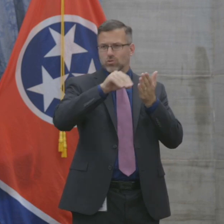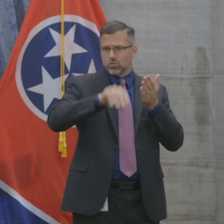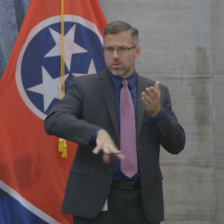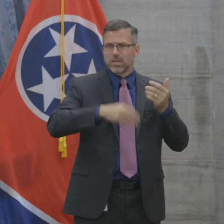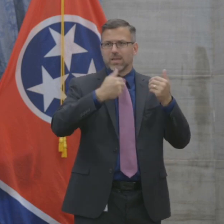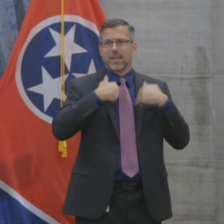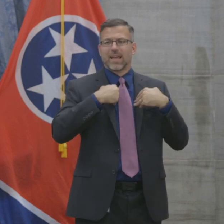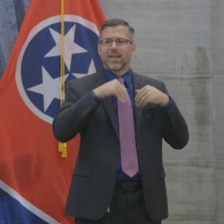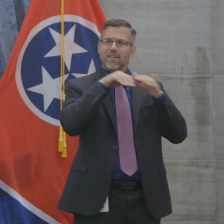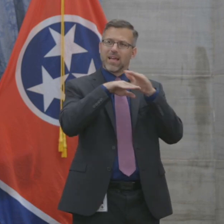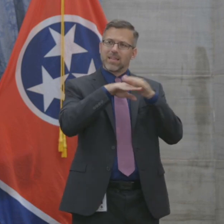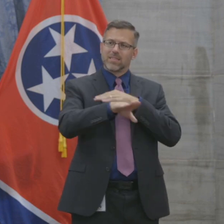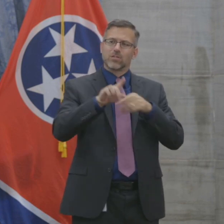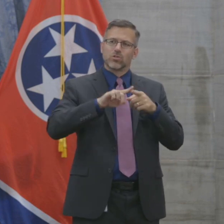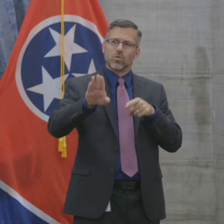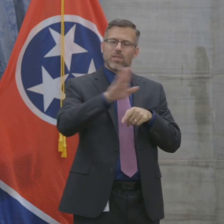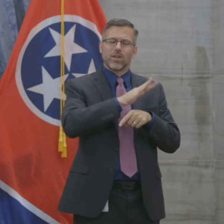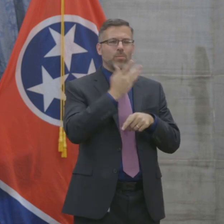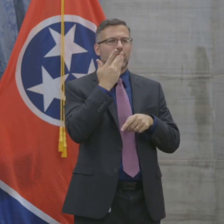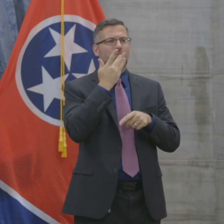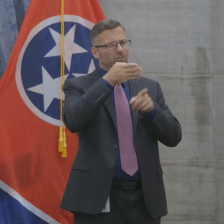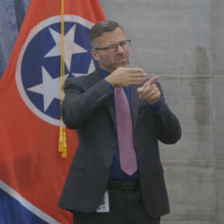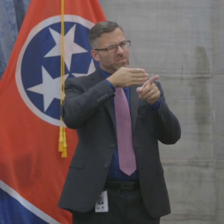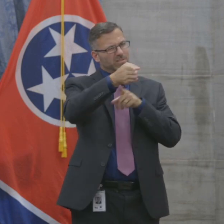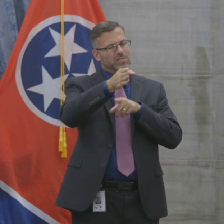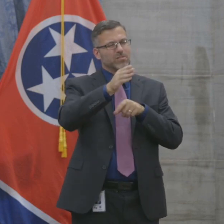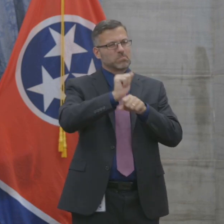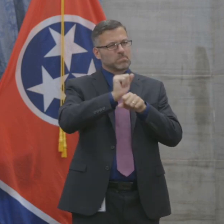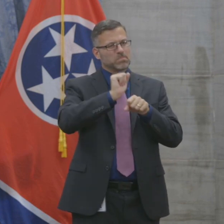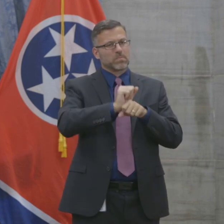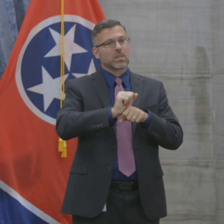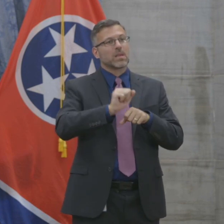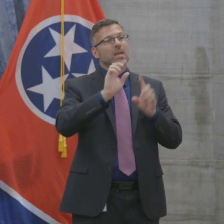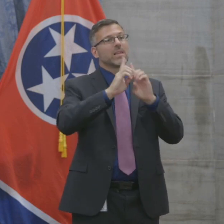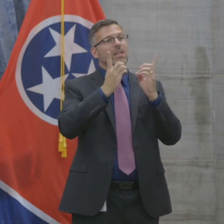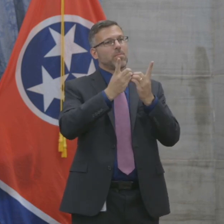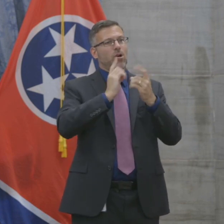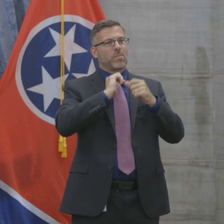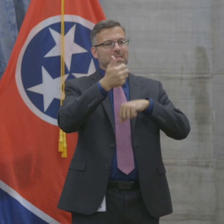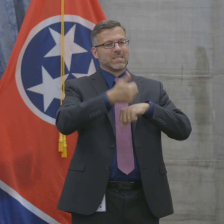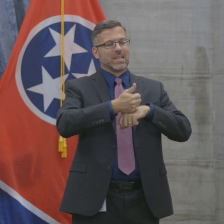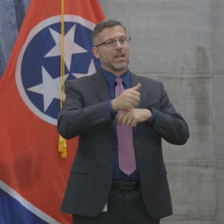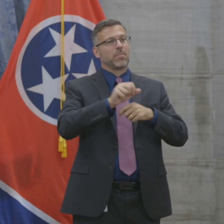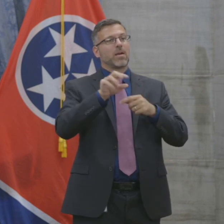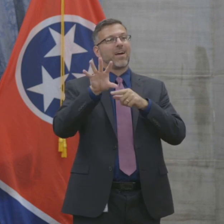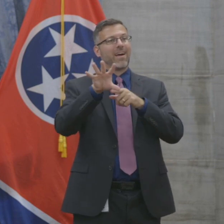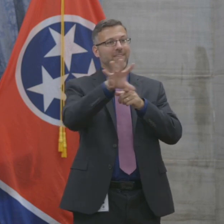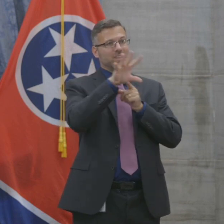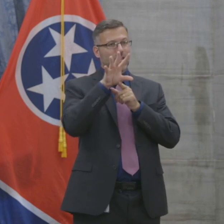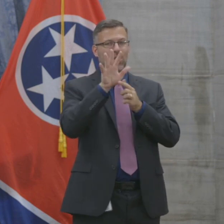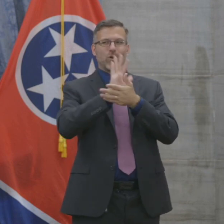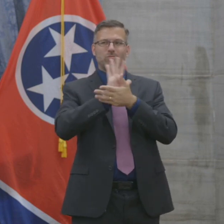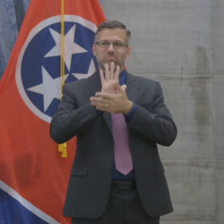two-year and technical colleges. However, our postsecondary task force is working proactively to determine the steps that are